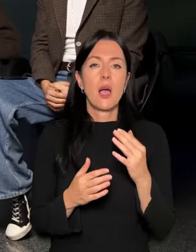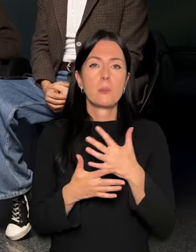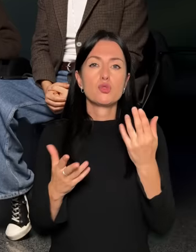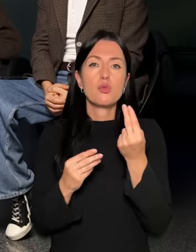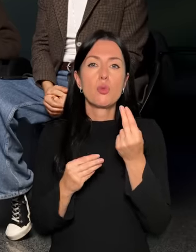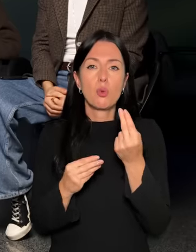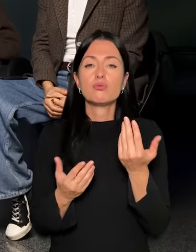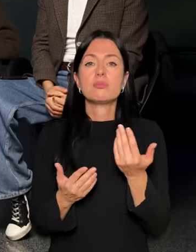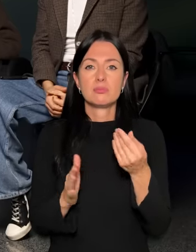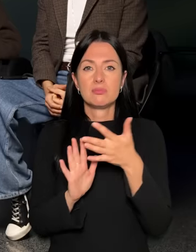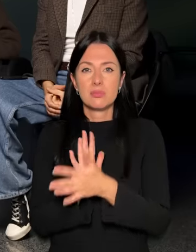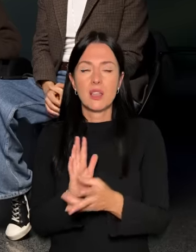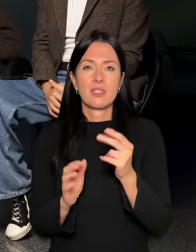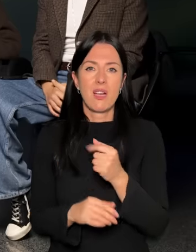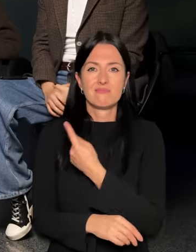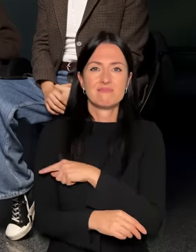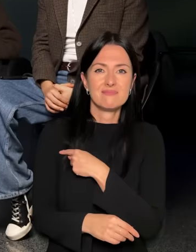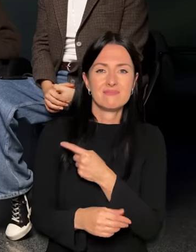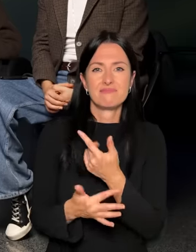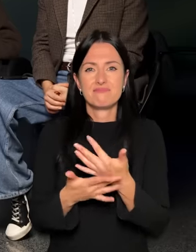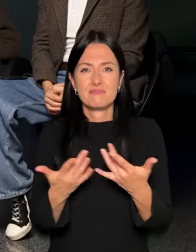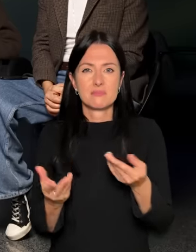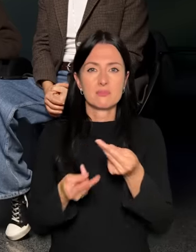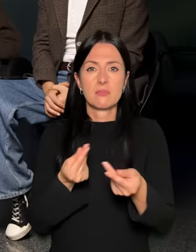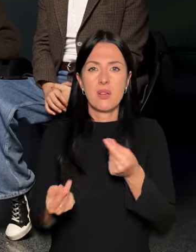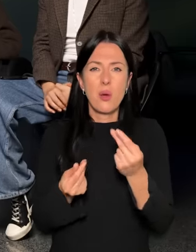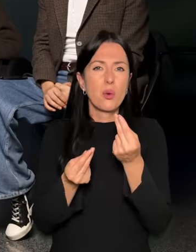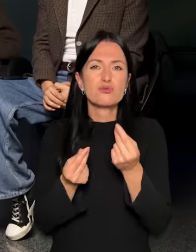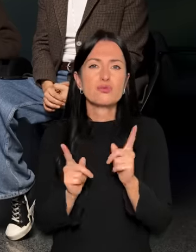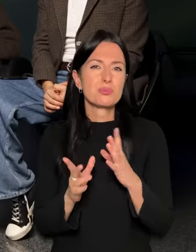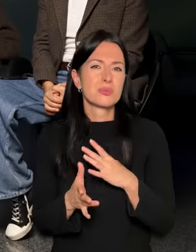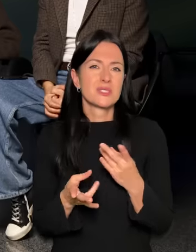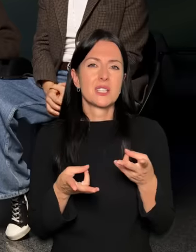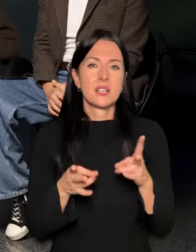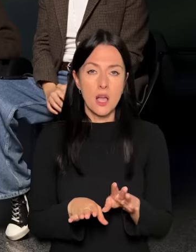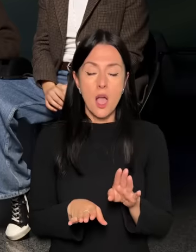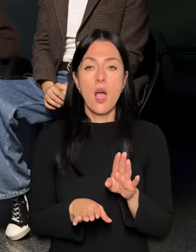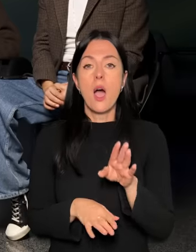but most of it went towards medical procedures, and some money was left.